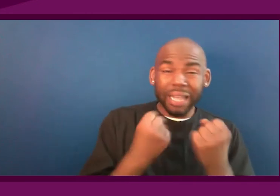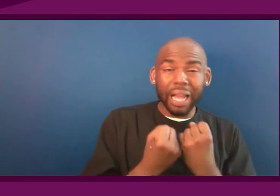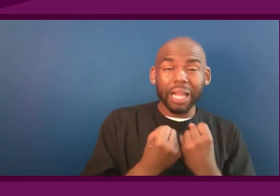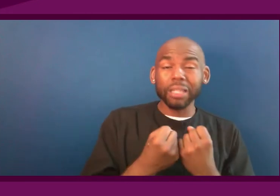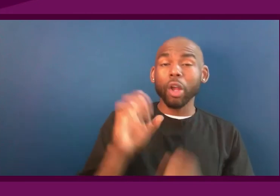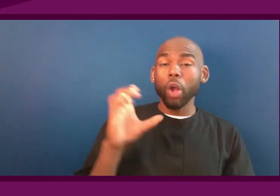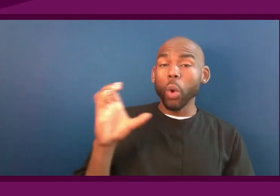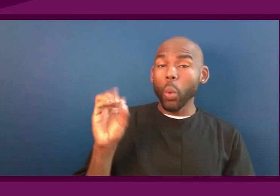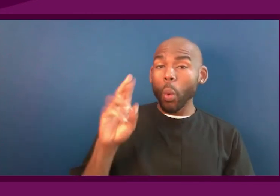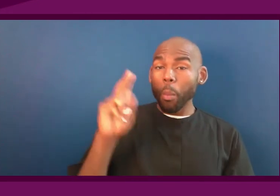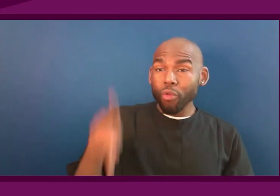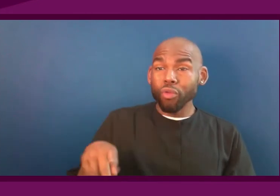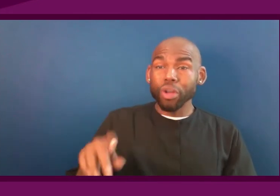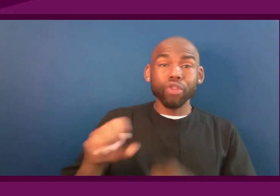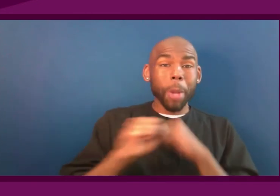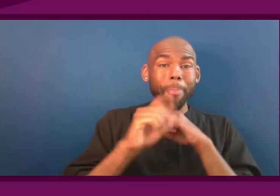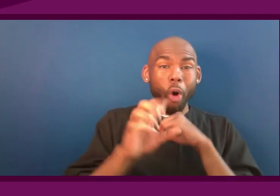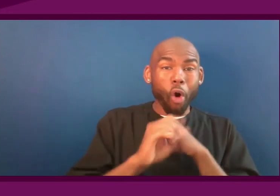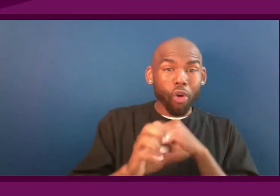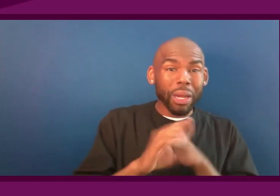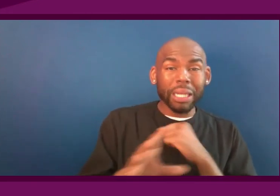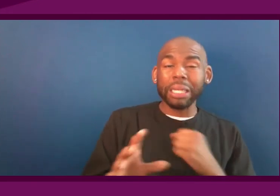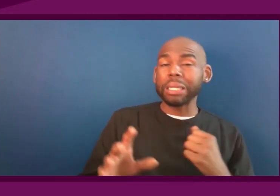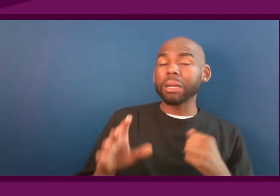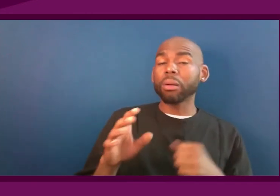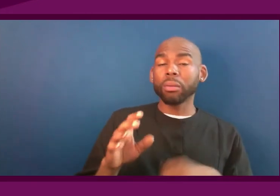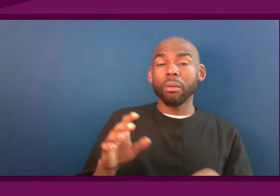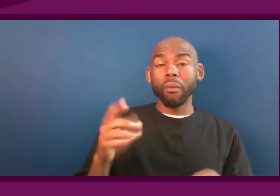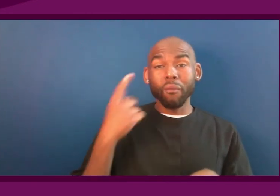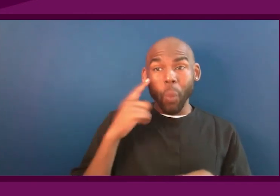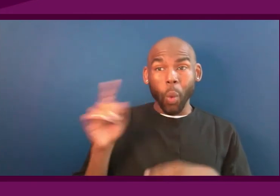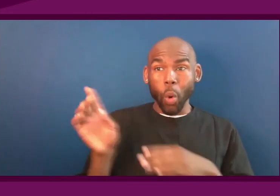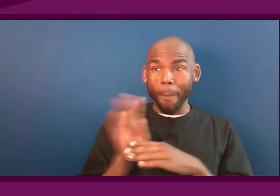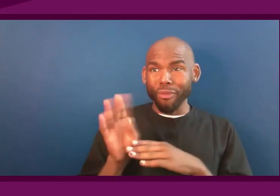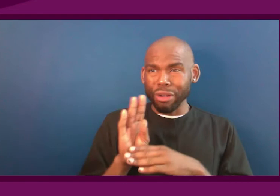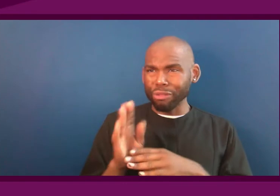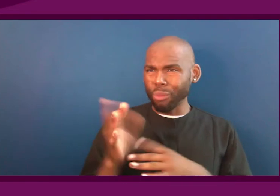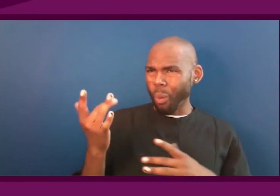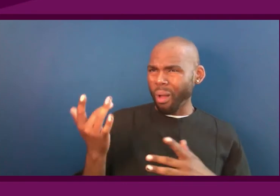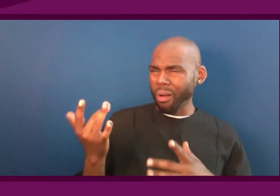the LGBT community, for example, that they took all their different parts. They're still doing it